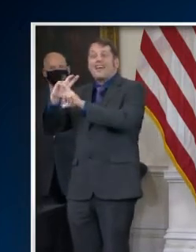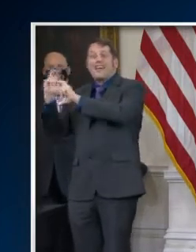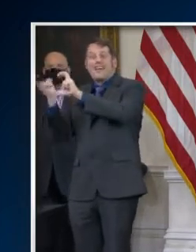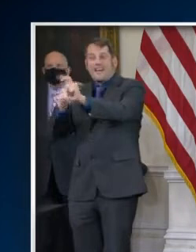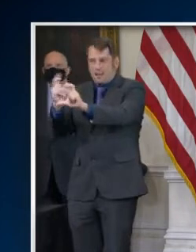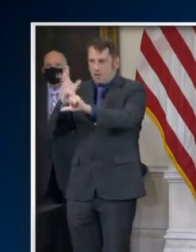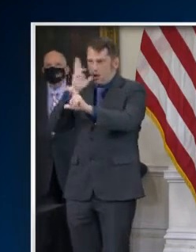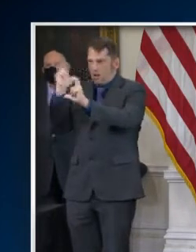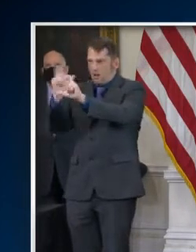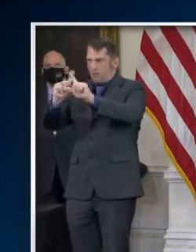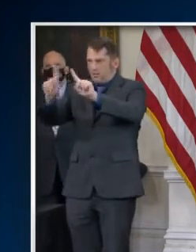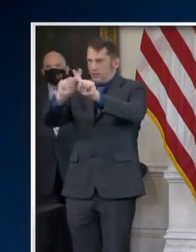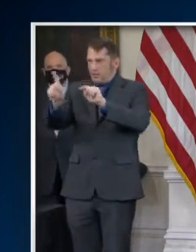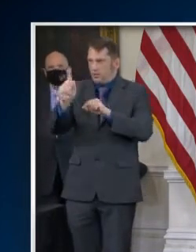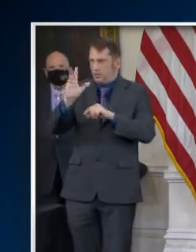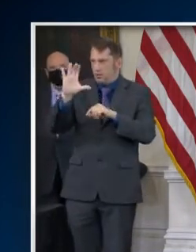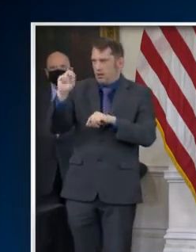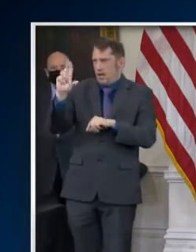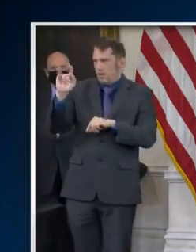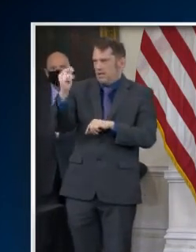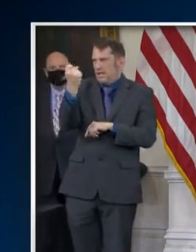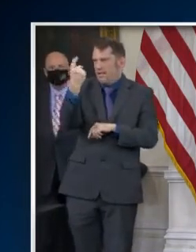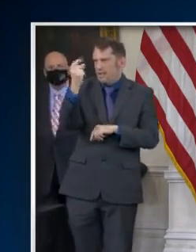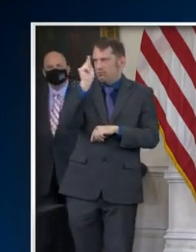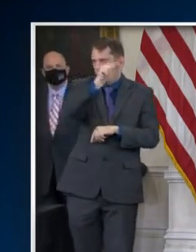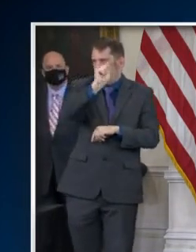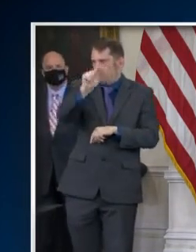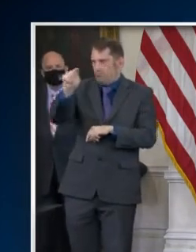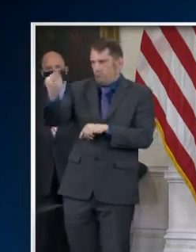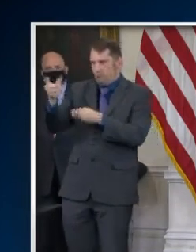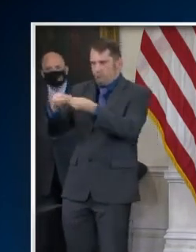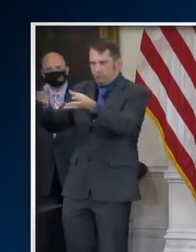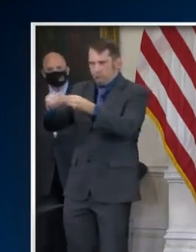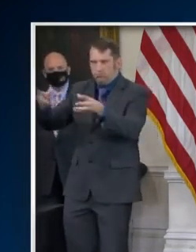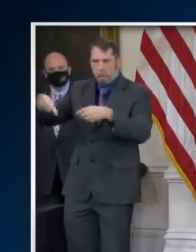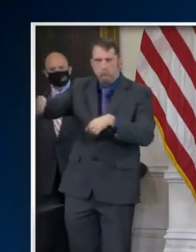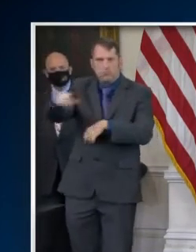IT WILL TRANSVERSE 11 COUNTIES OVER THE NEXT MONTH TO DELIVER